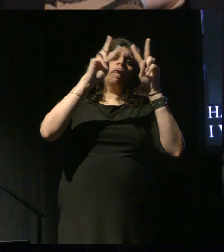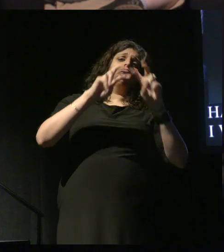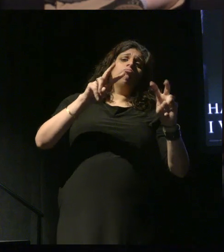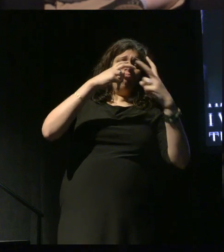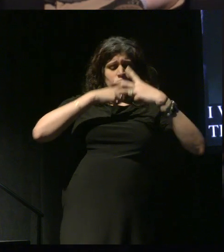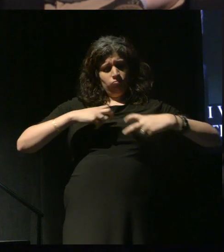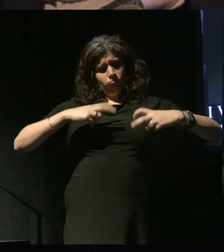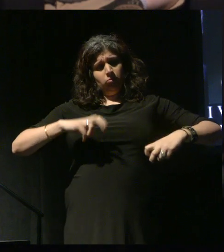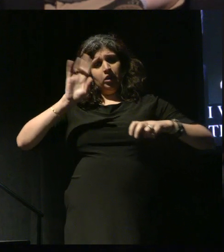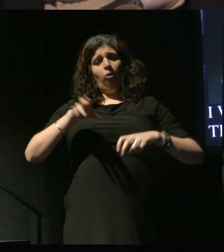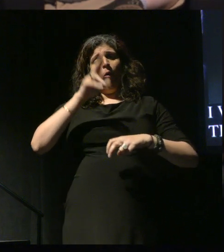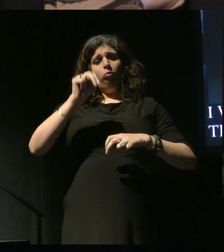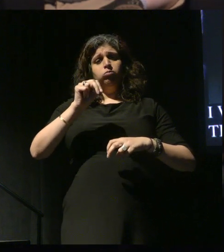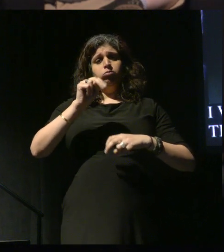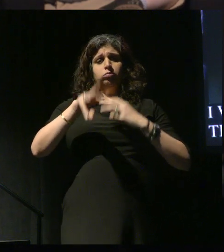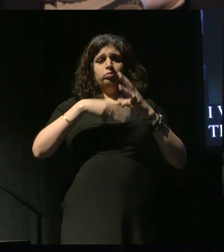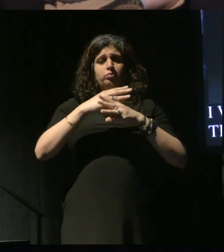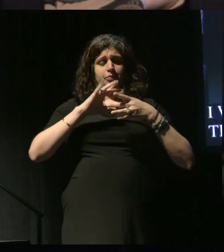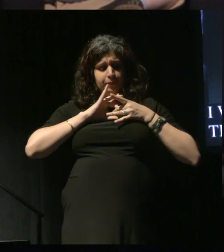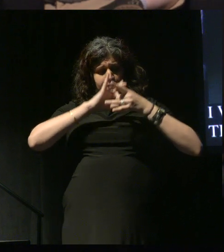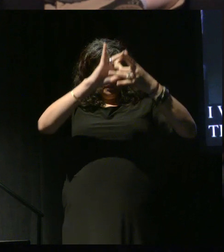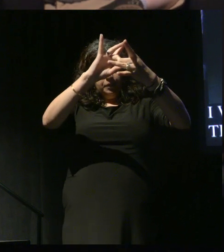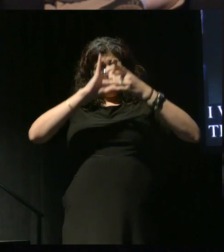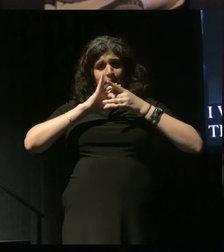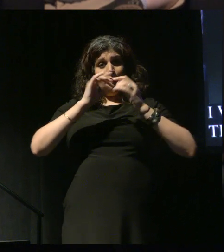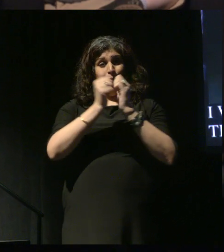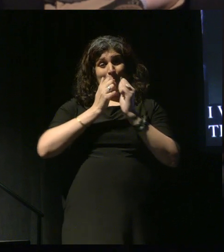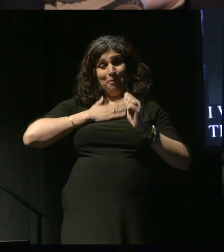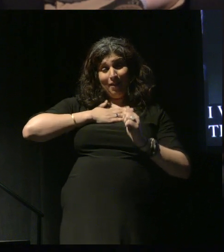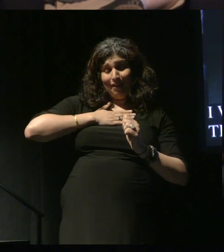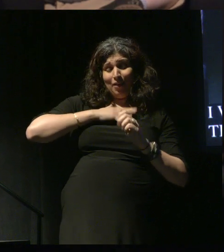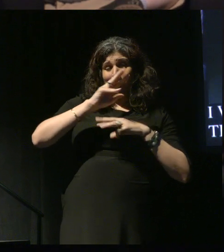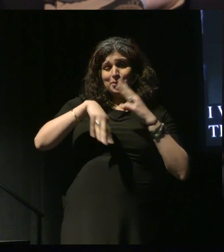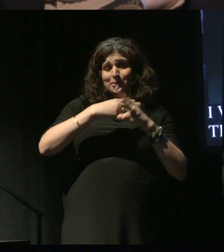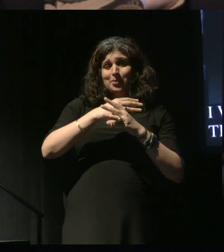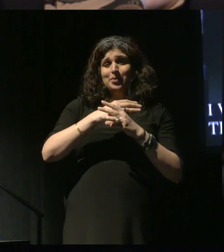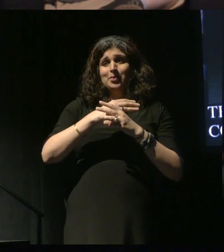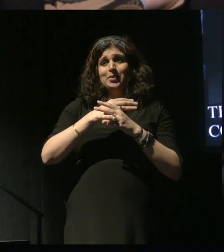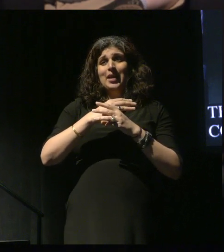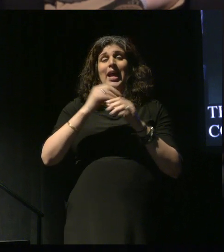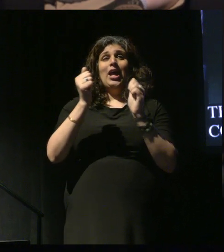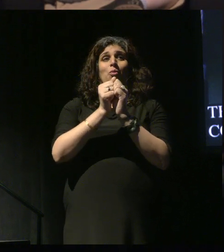their own inner world in connection with mine and with the world around us.